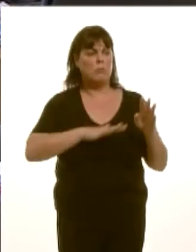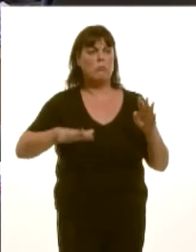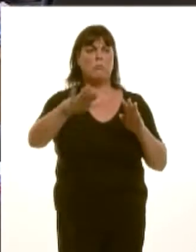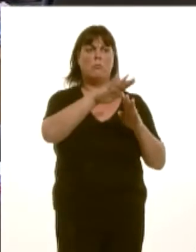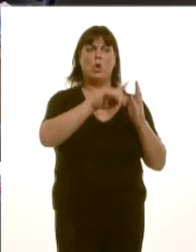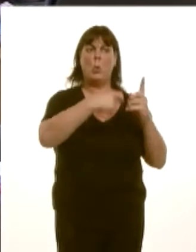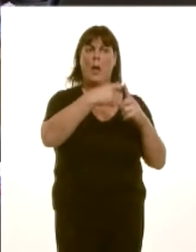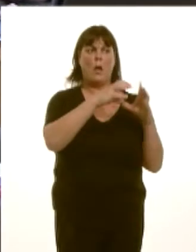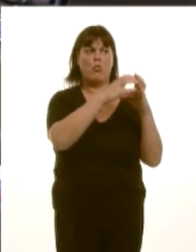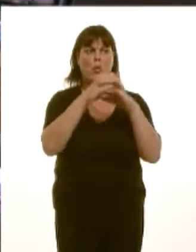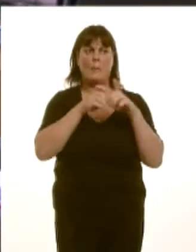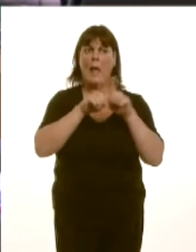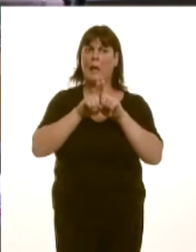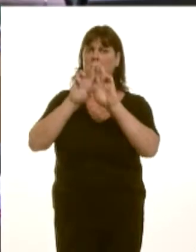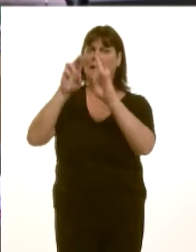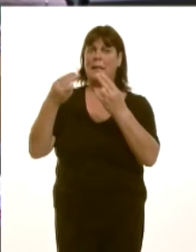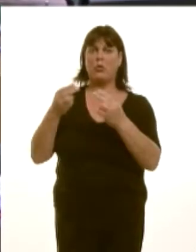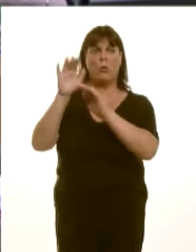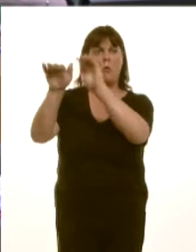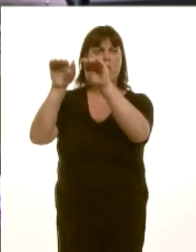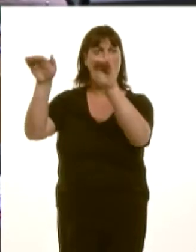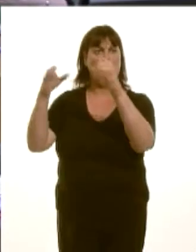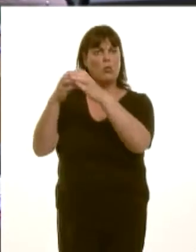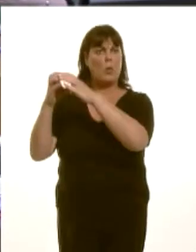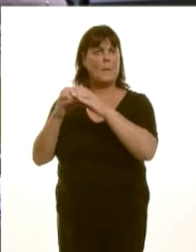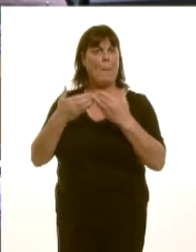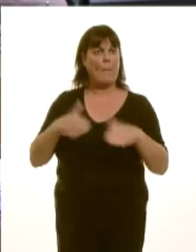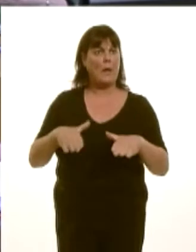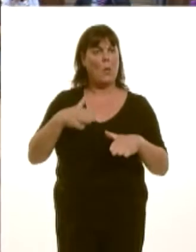is to ensure that Welsh interests are promoted and protected.